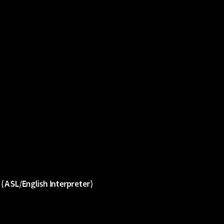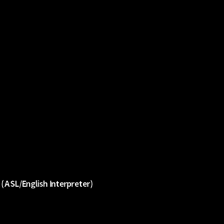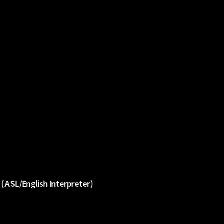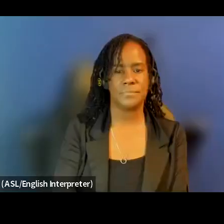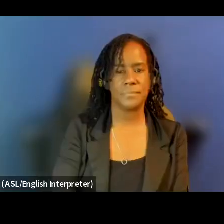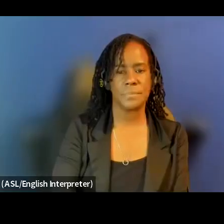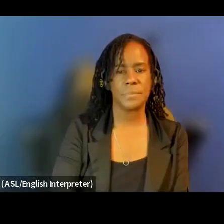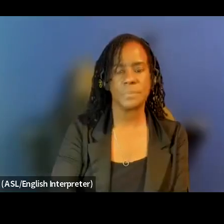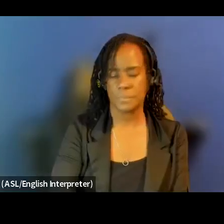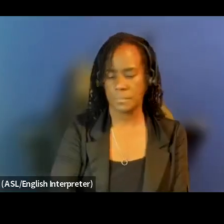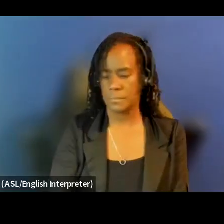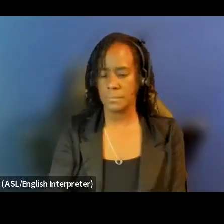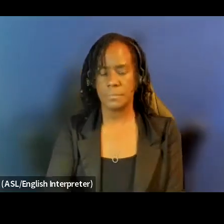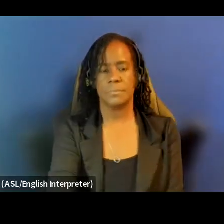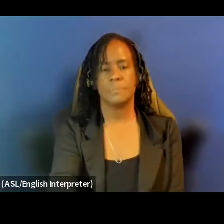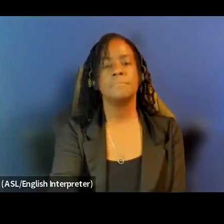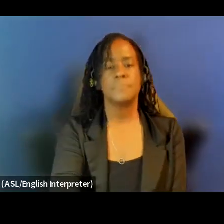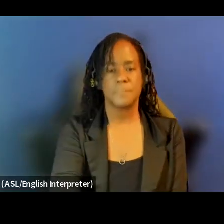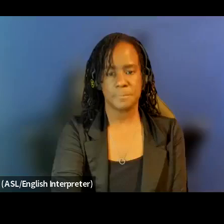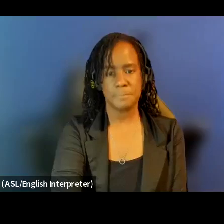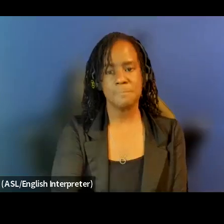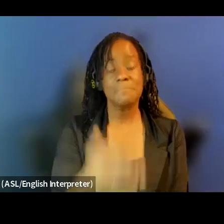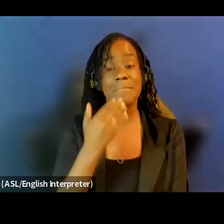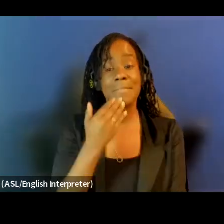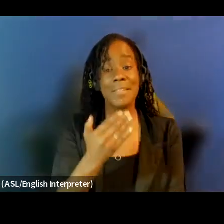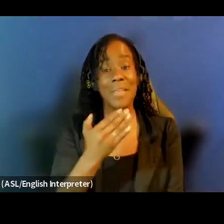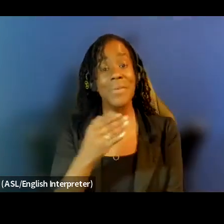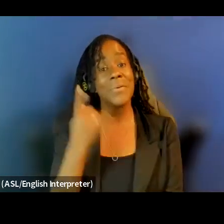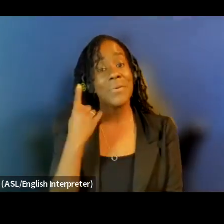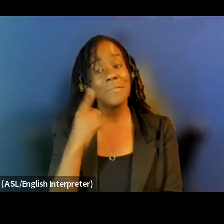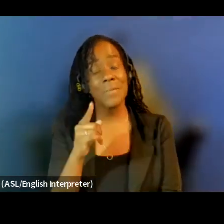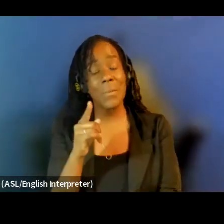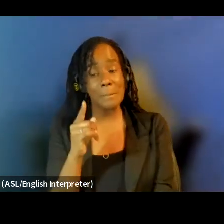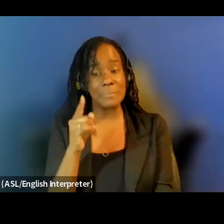Dr. Helen Hughes from Johns